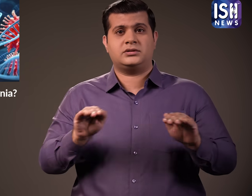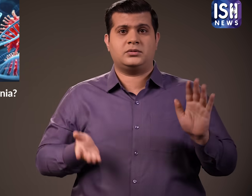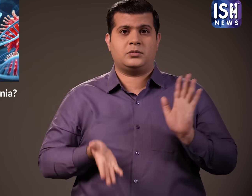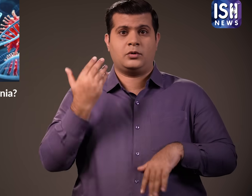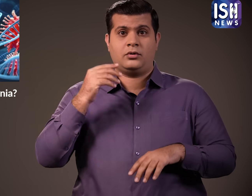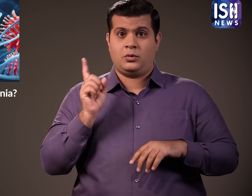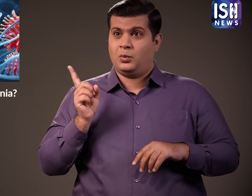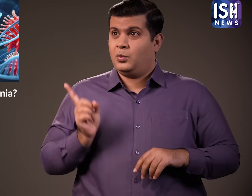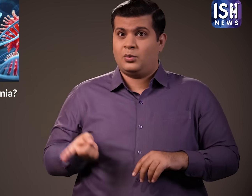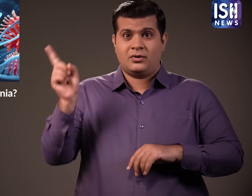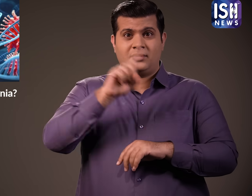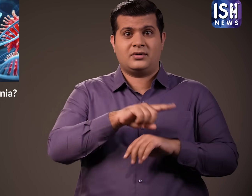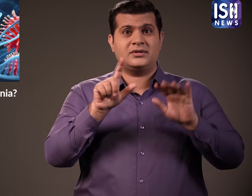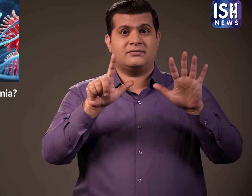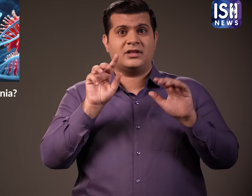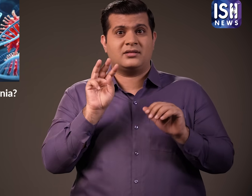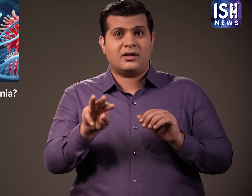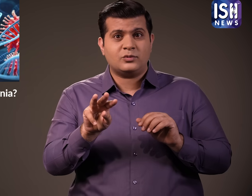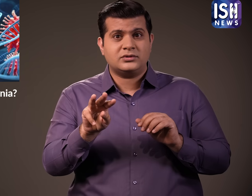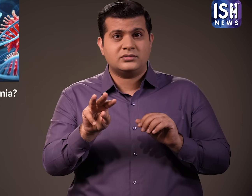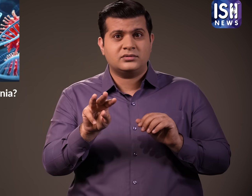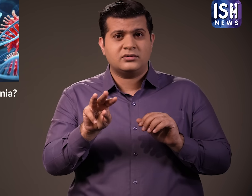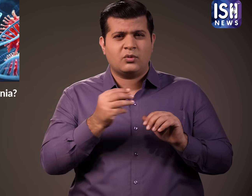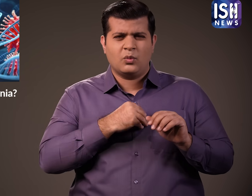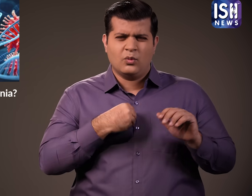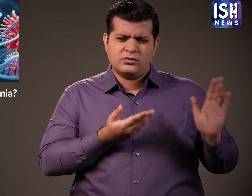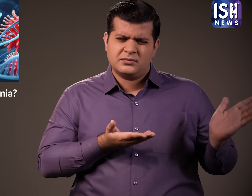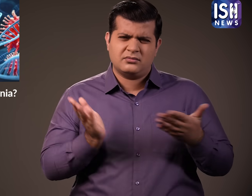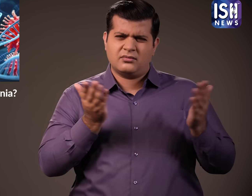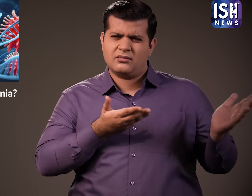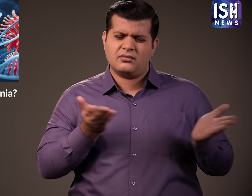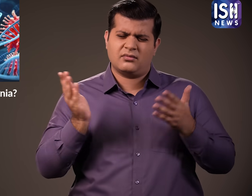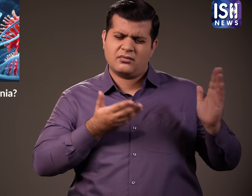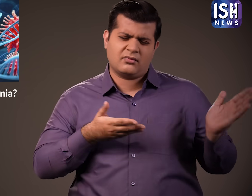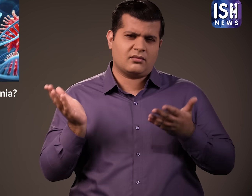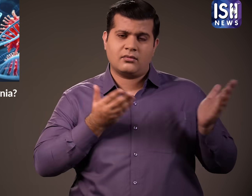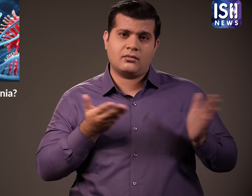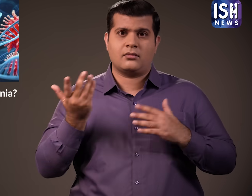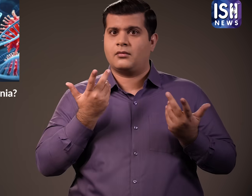Children are mostly getting infected with 7,000 infections per day.